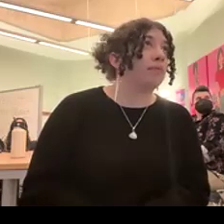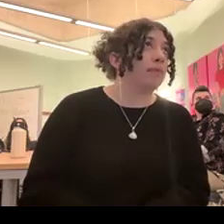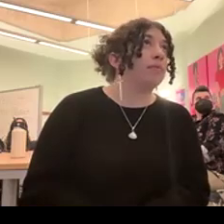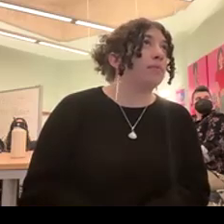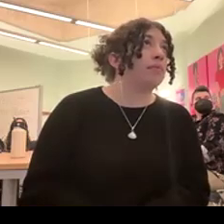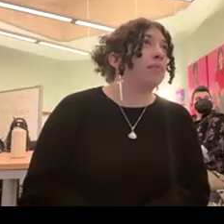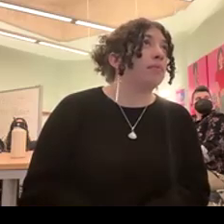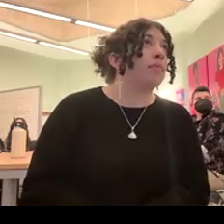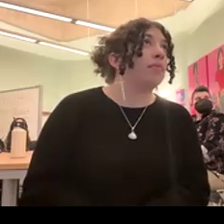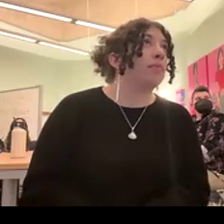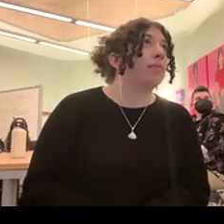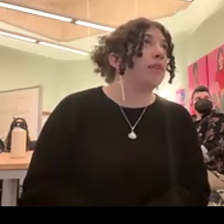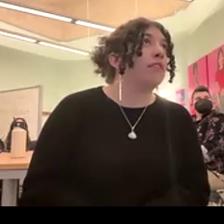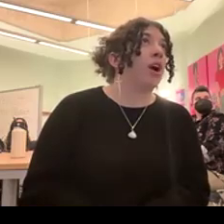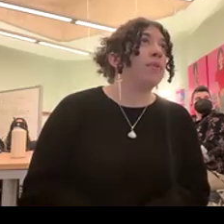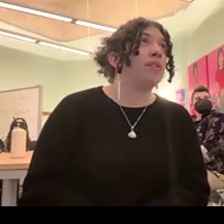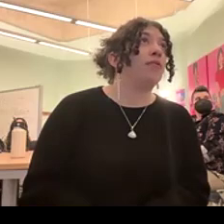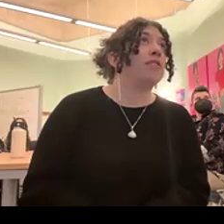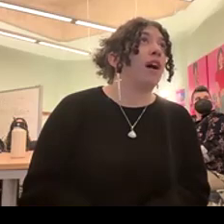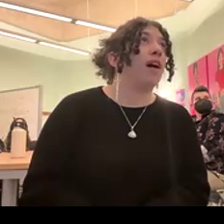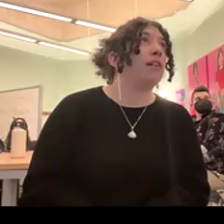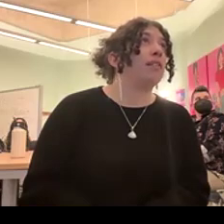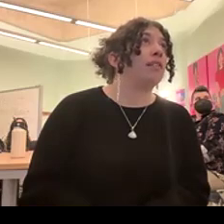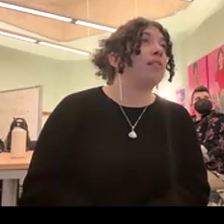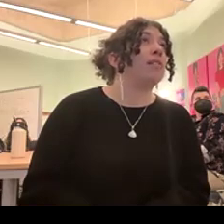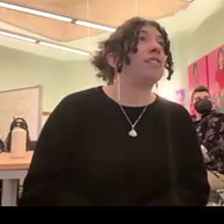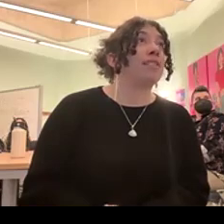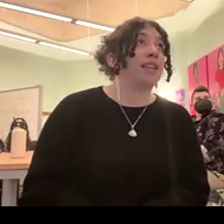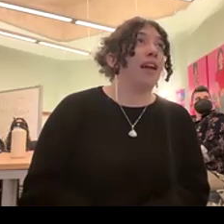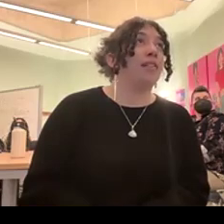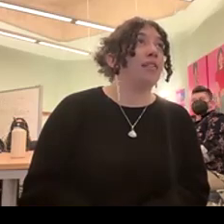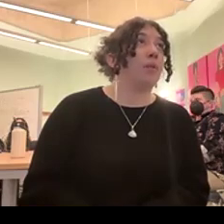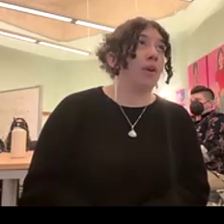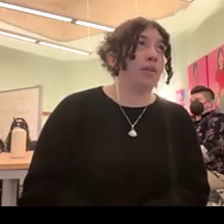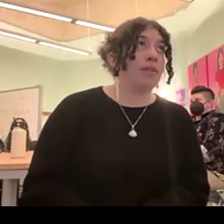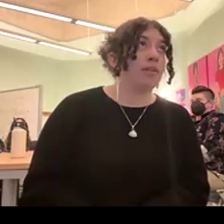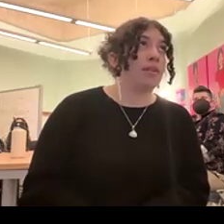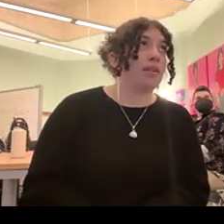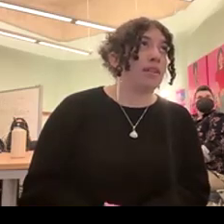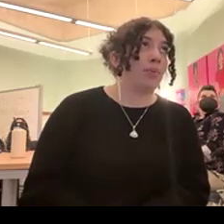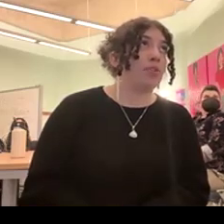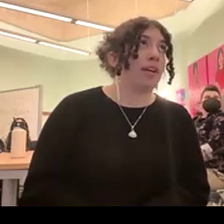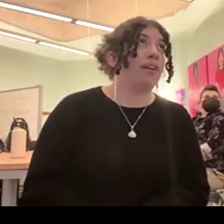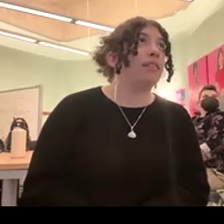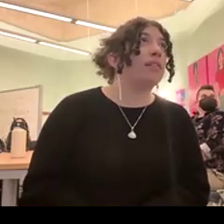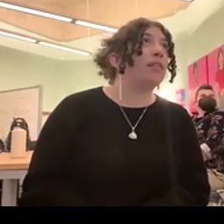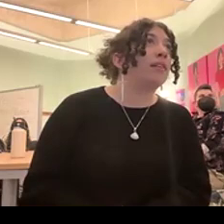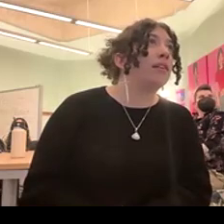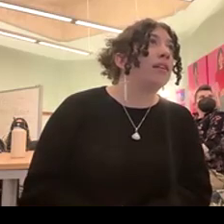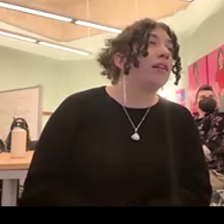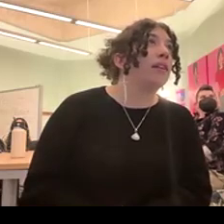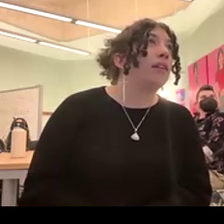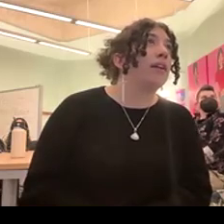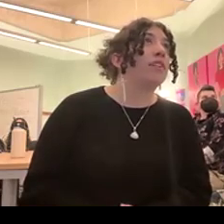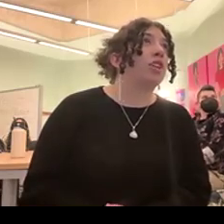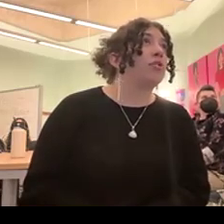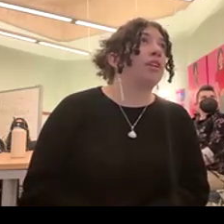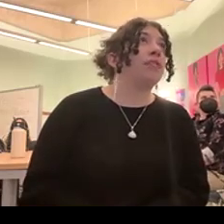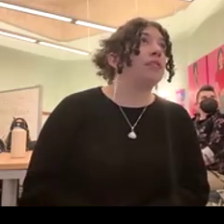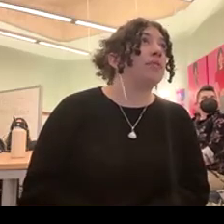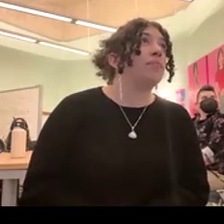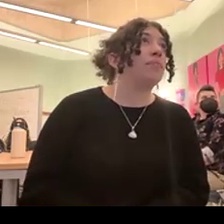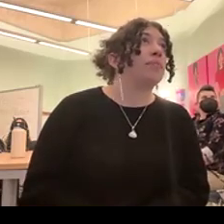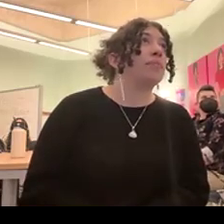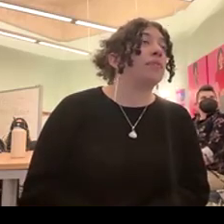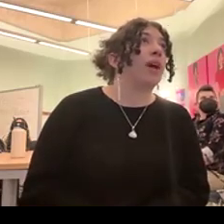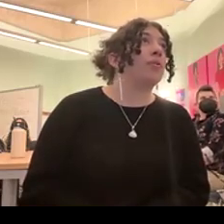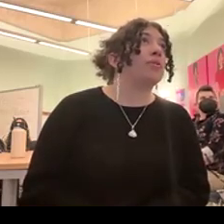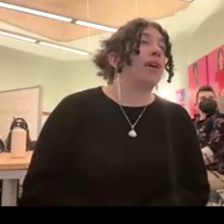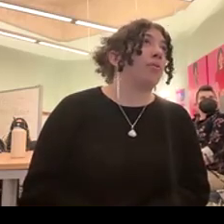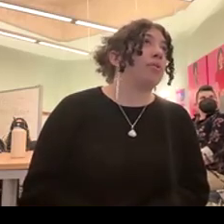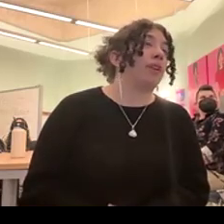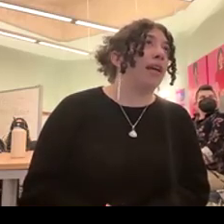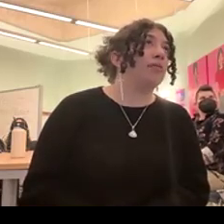a disabled person," I will tell them. If the job itself does not say "we want a disabled person"